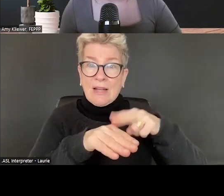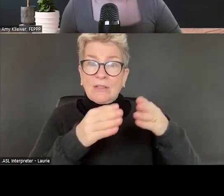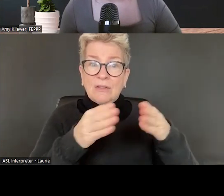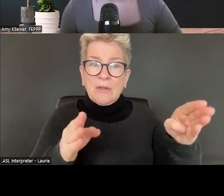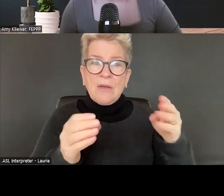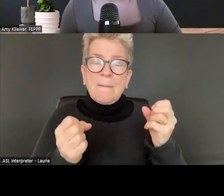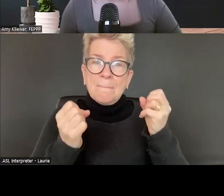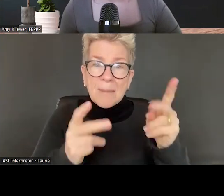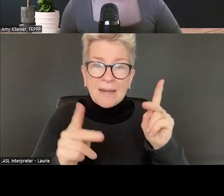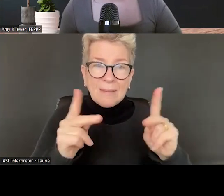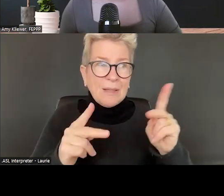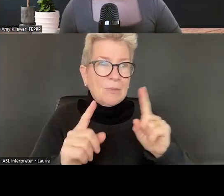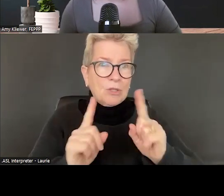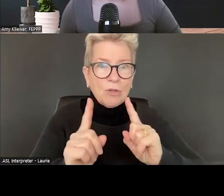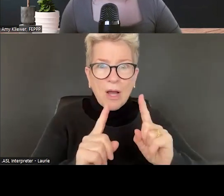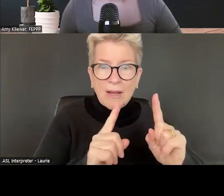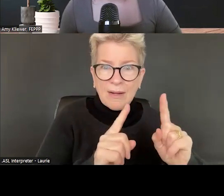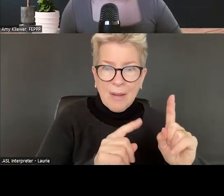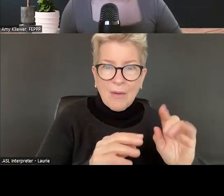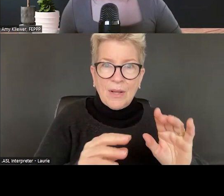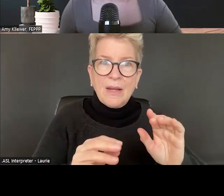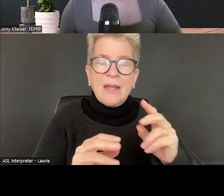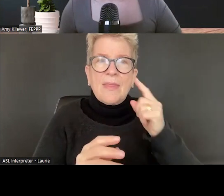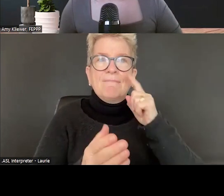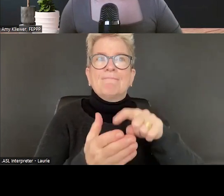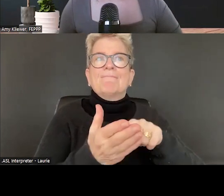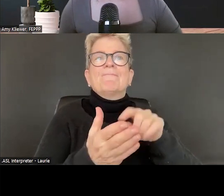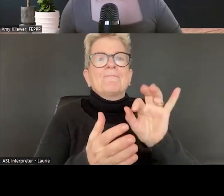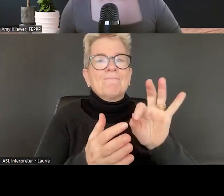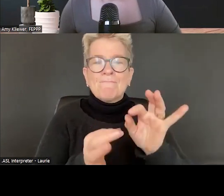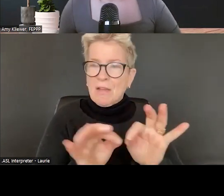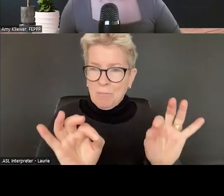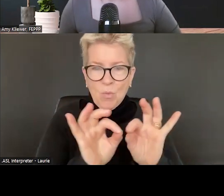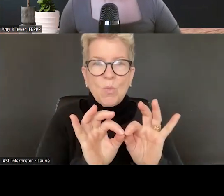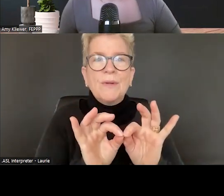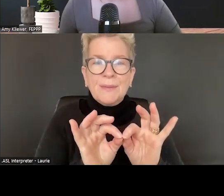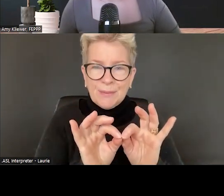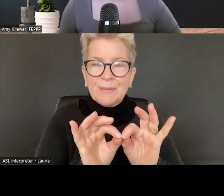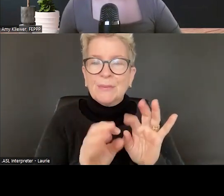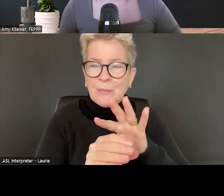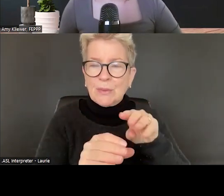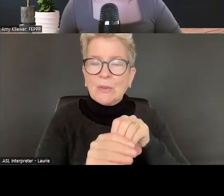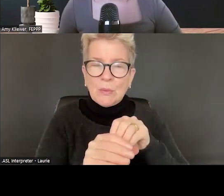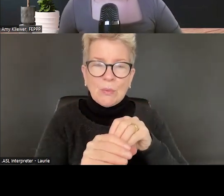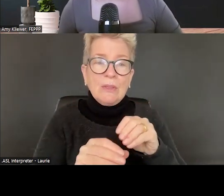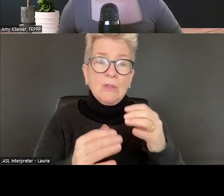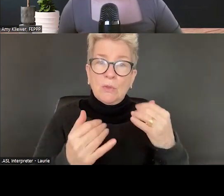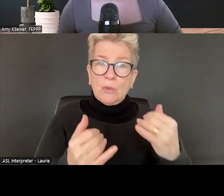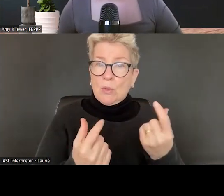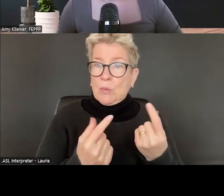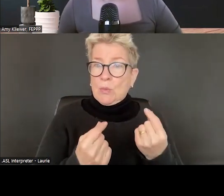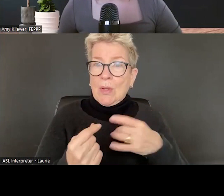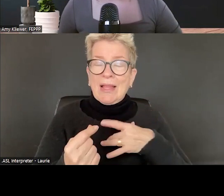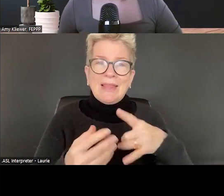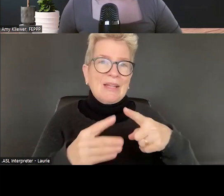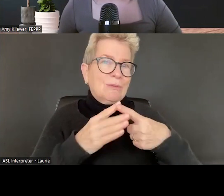people are having and seeing the value in and so today I would like to start by inviting you all